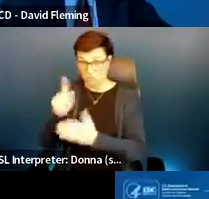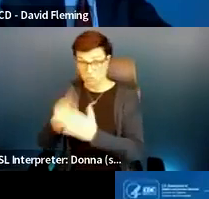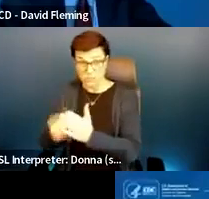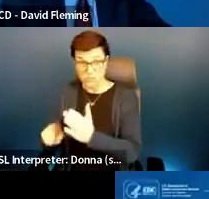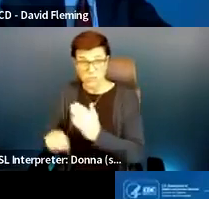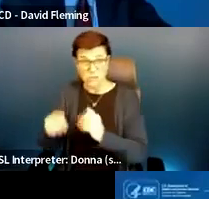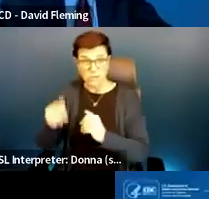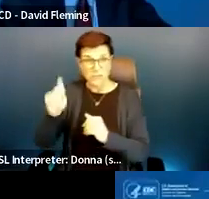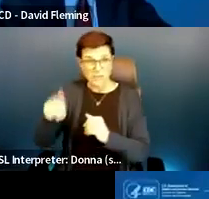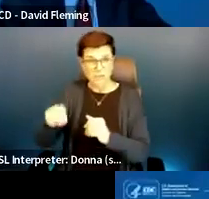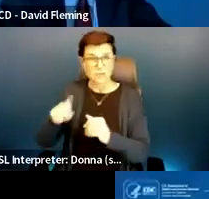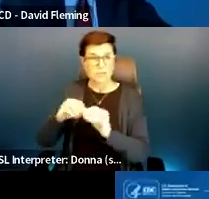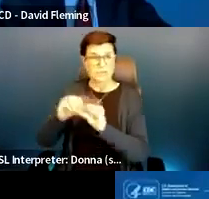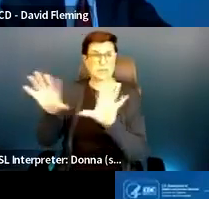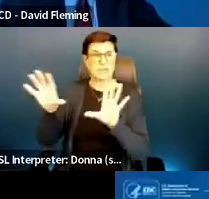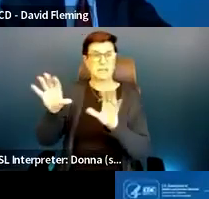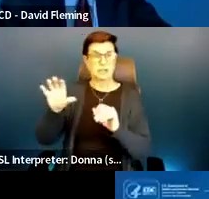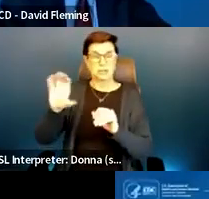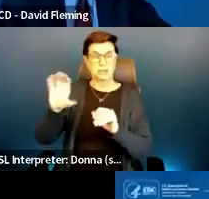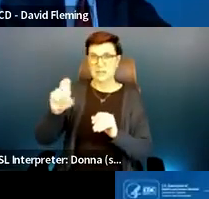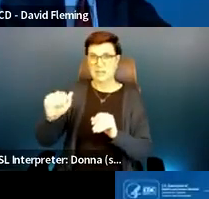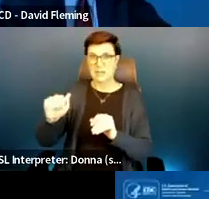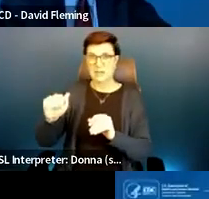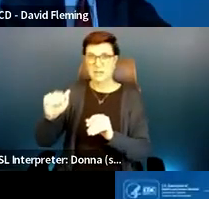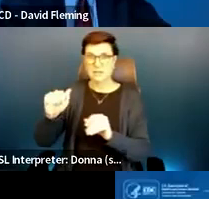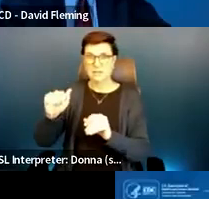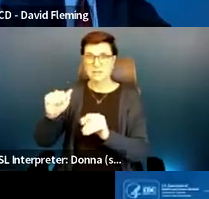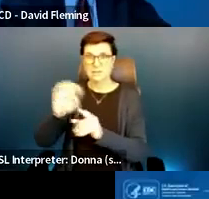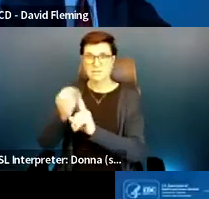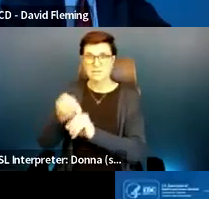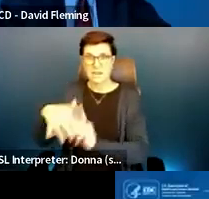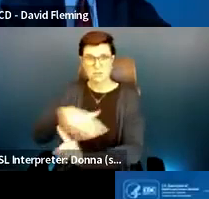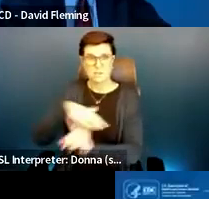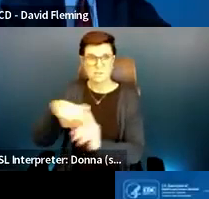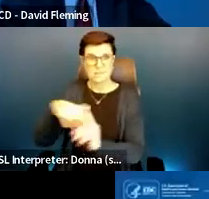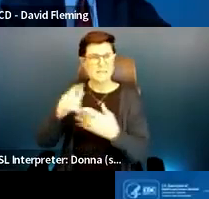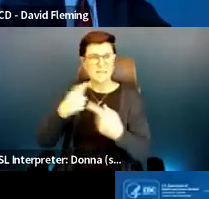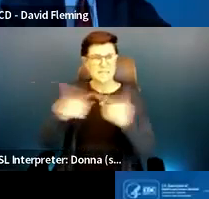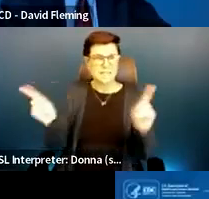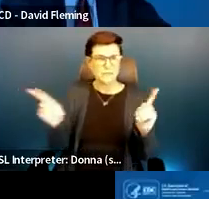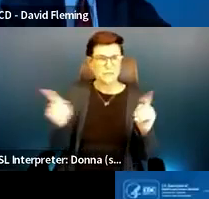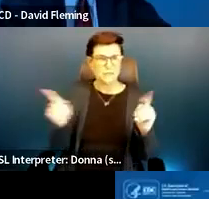And that's very different than what exists now at the CDC.